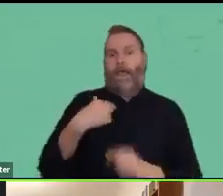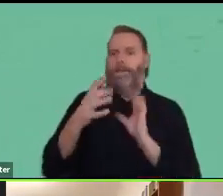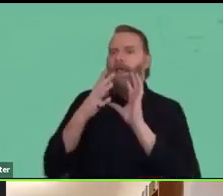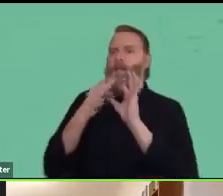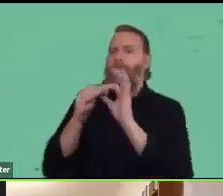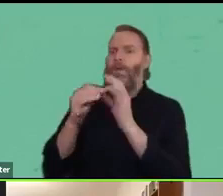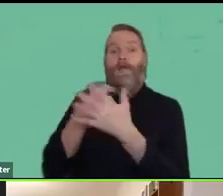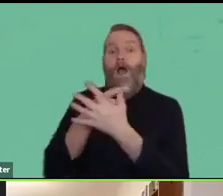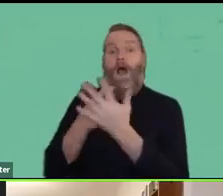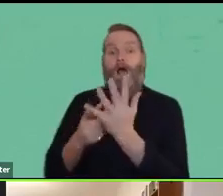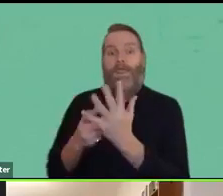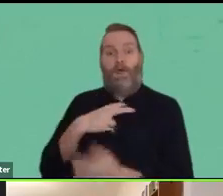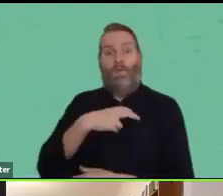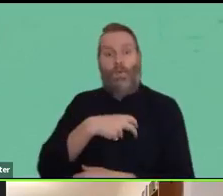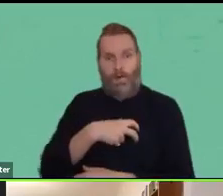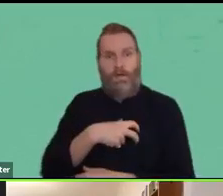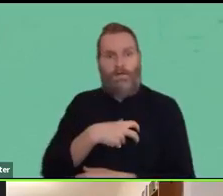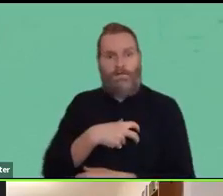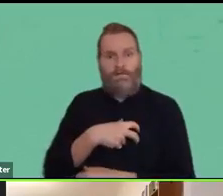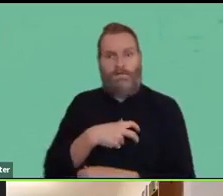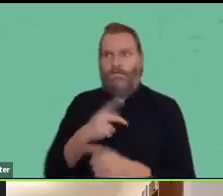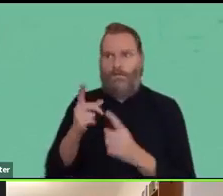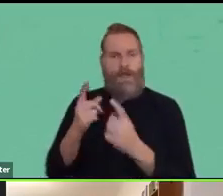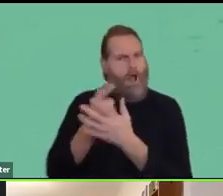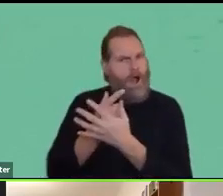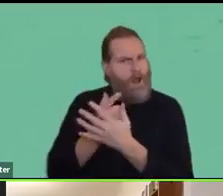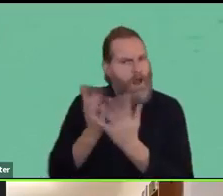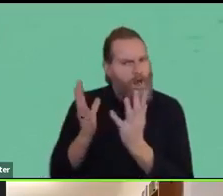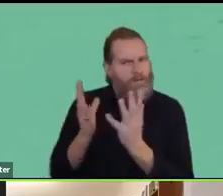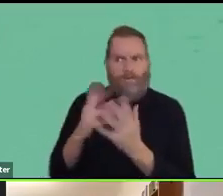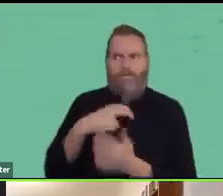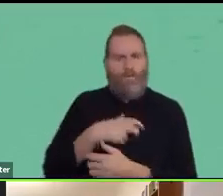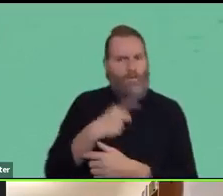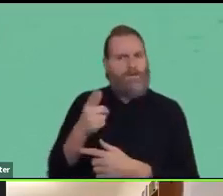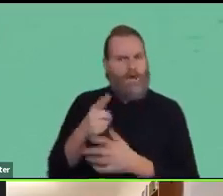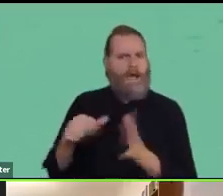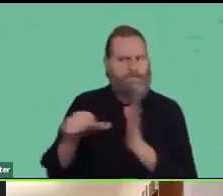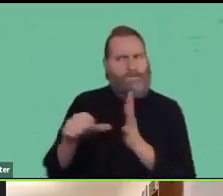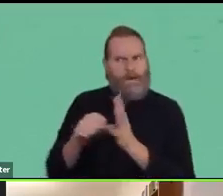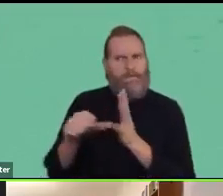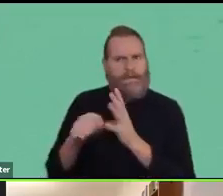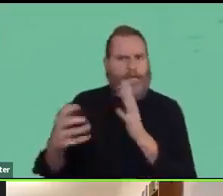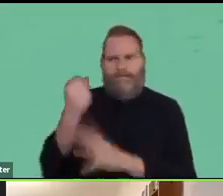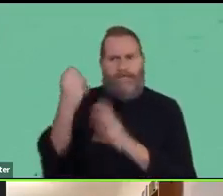who are struggling to get petitions up over a hundred thousand and many are bigger than us